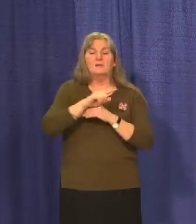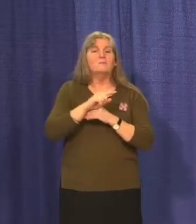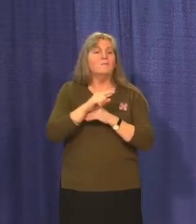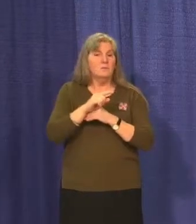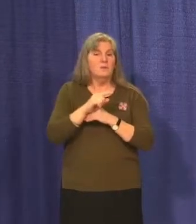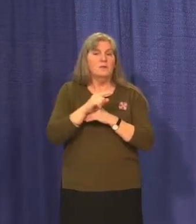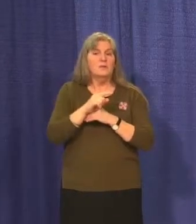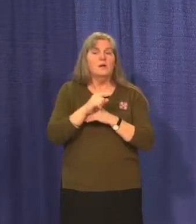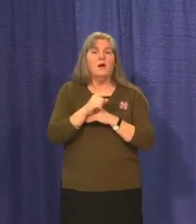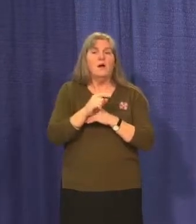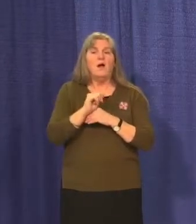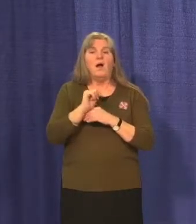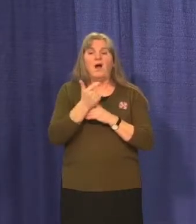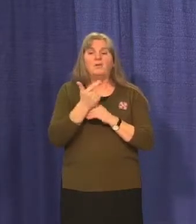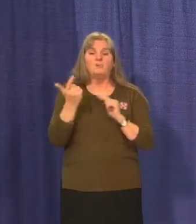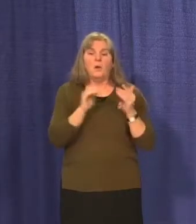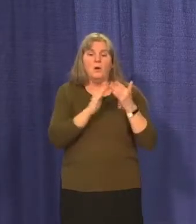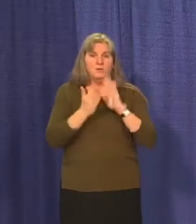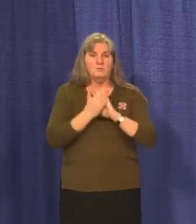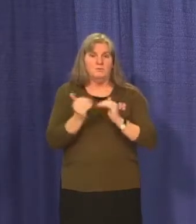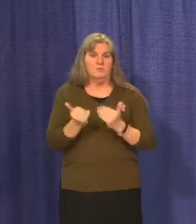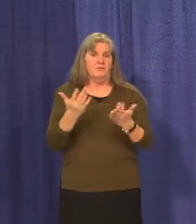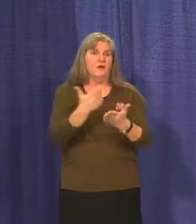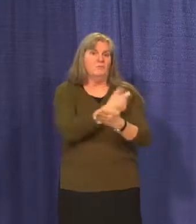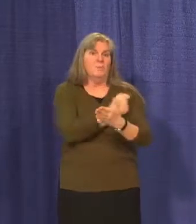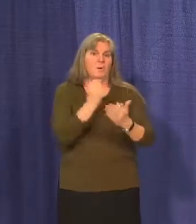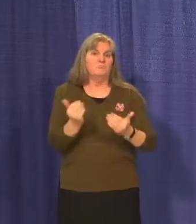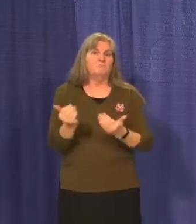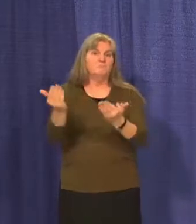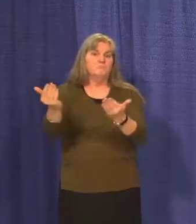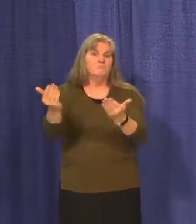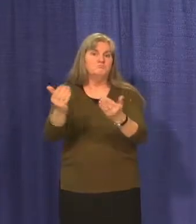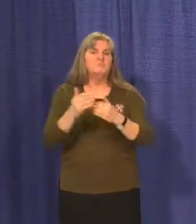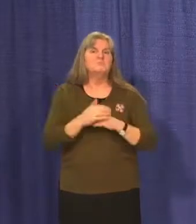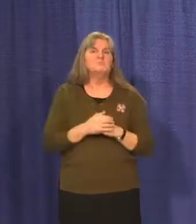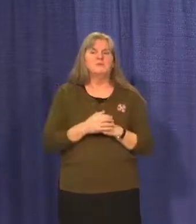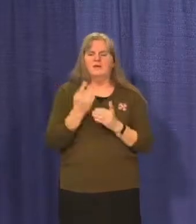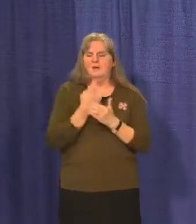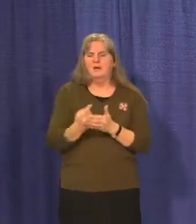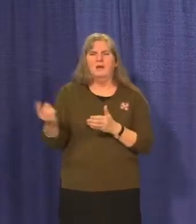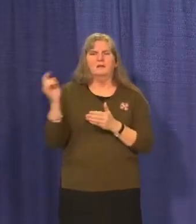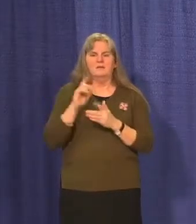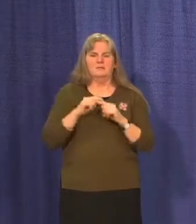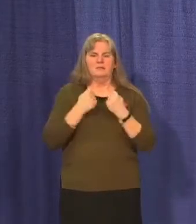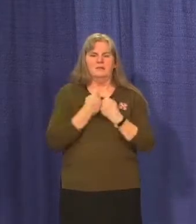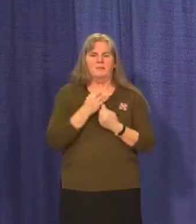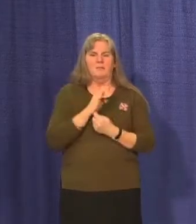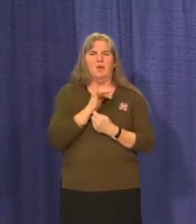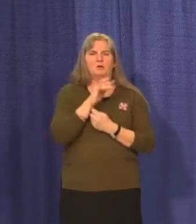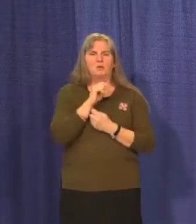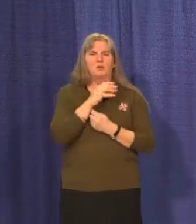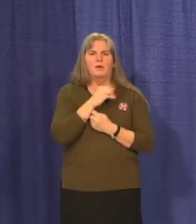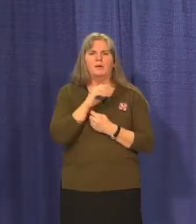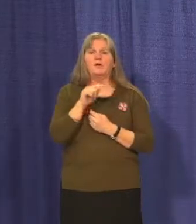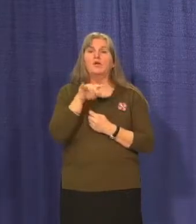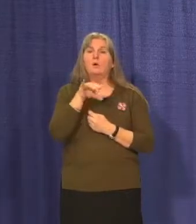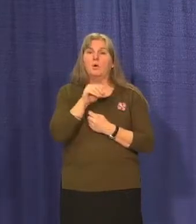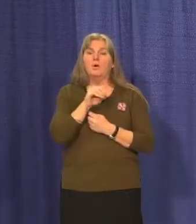week, we will be covering all the rest of the communities. Last week, the teams completed